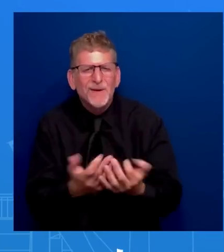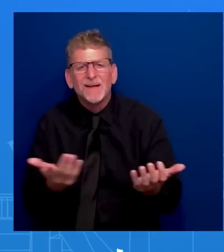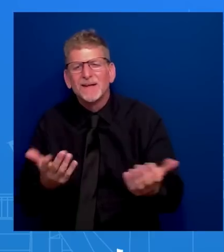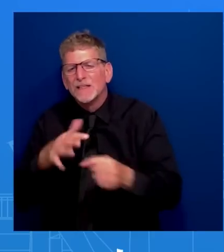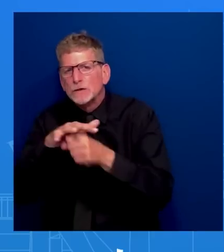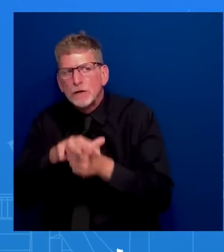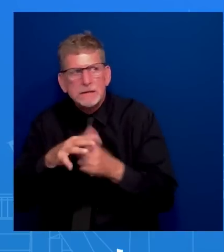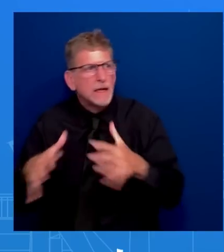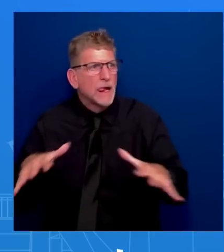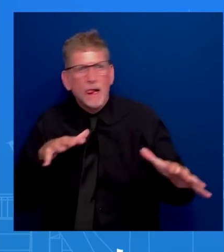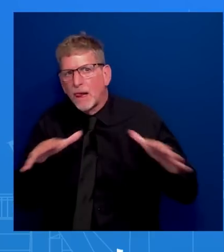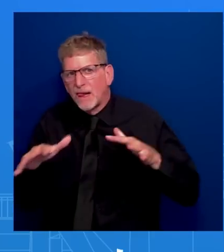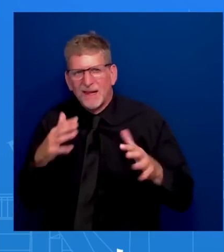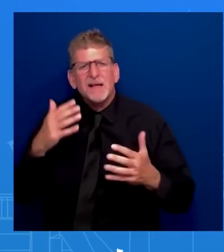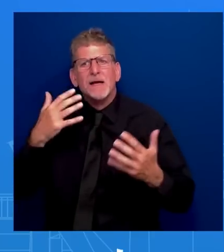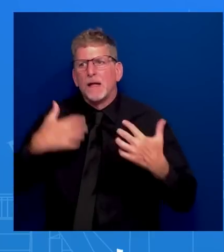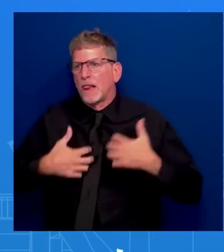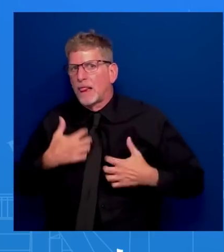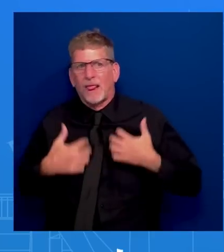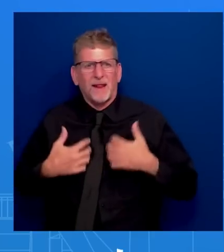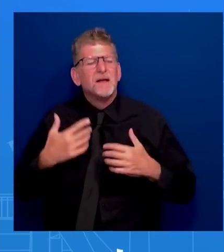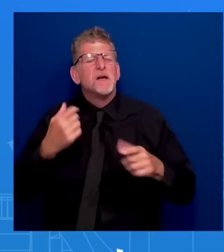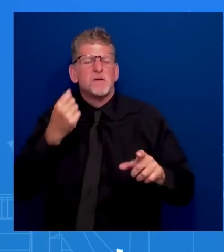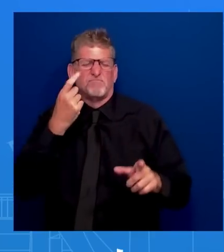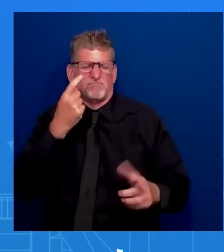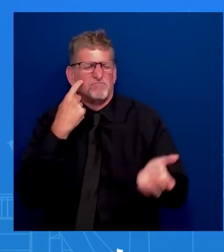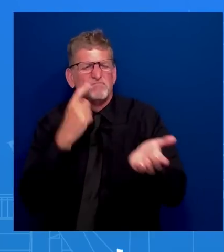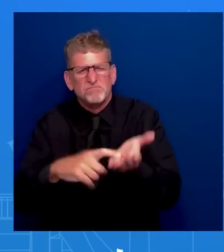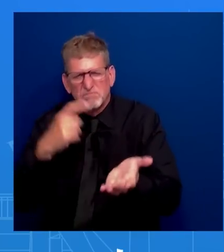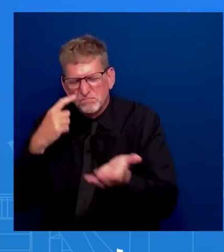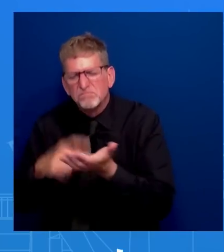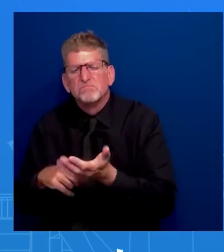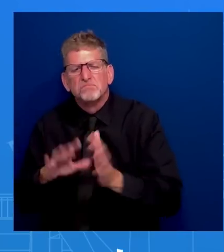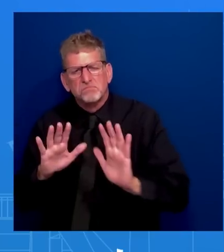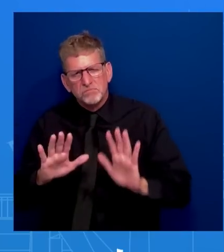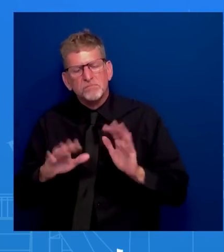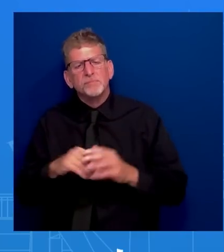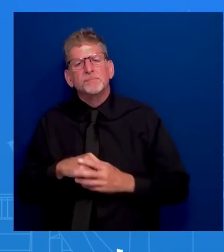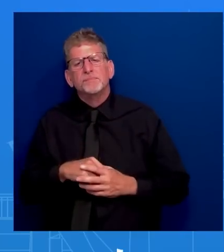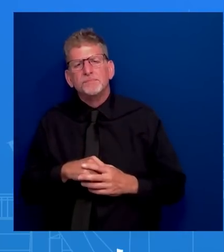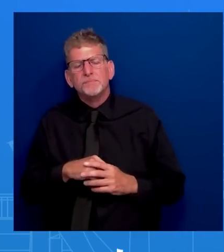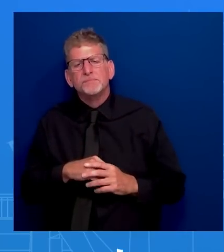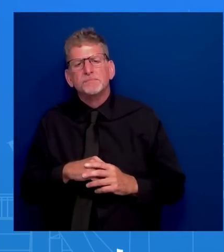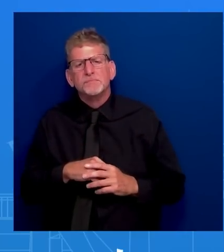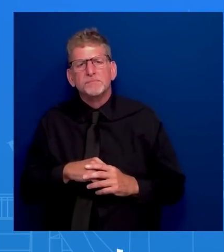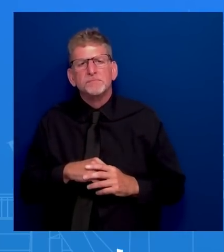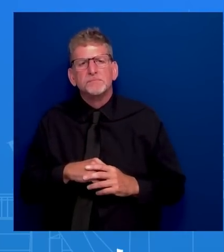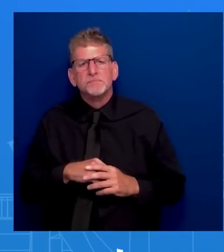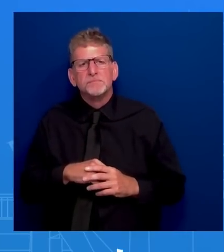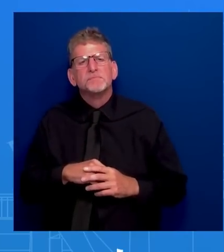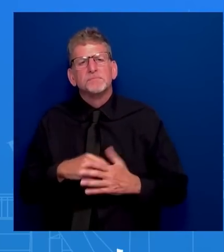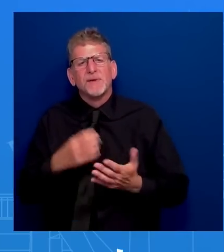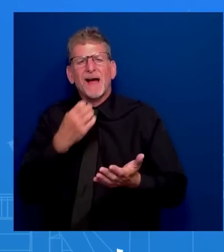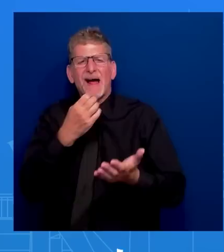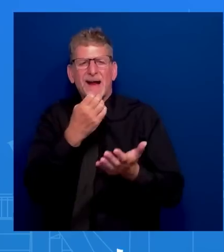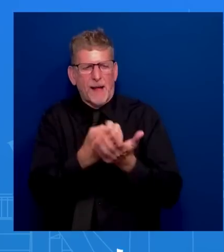and put a lot of weight on a family's purse or economic situation. So, we understand that.